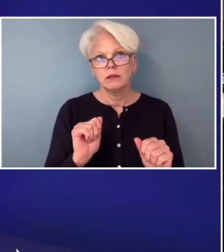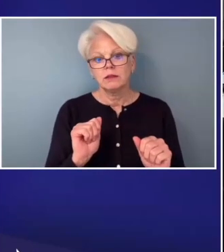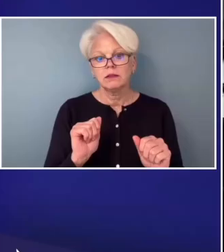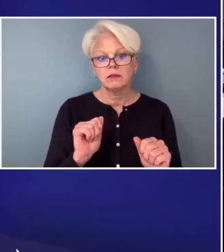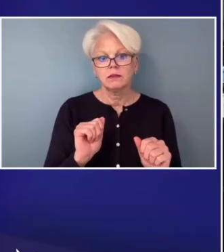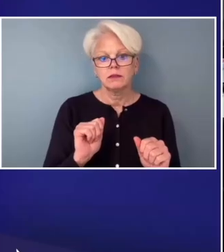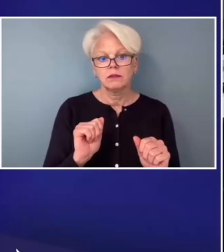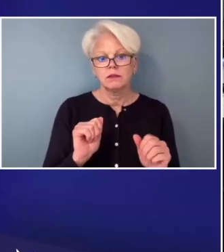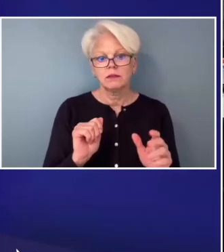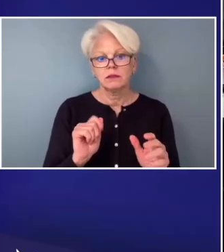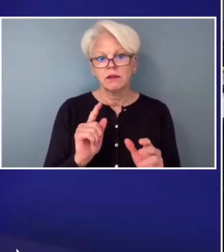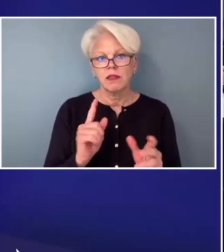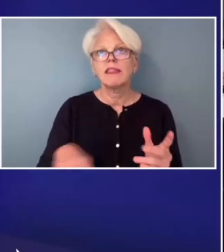incorporated in the text that we just reviewed.